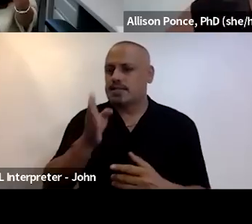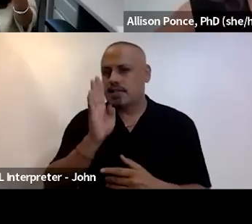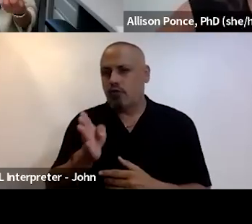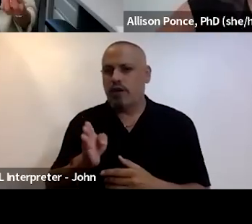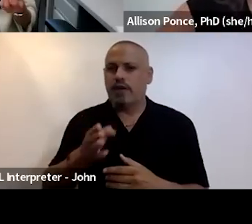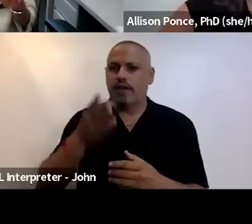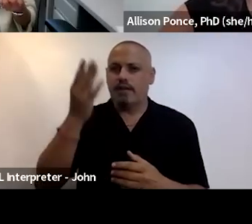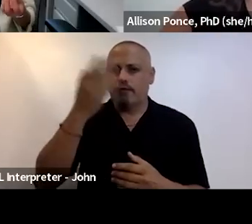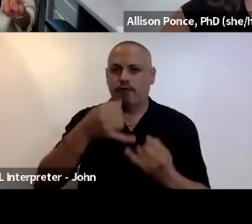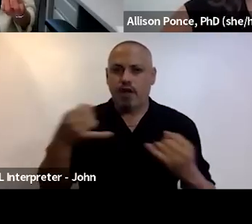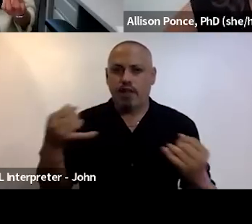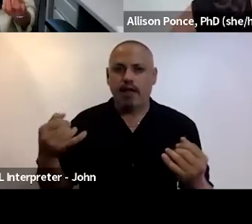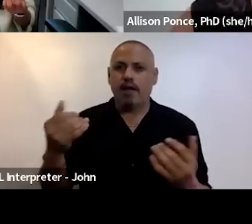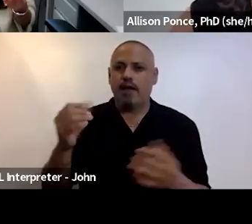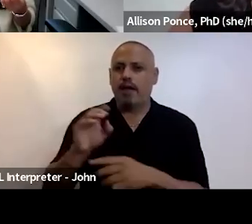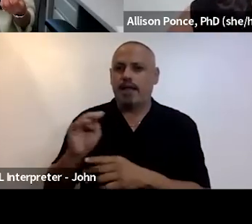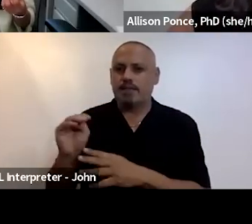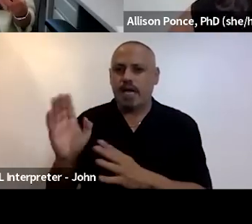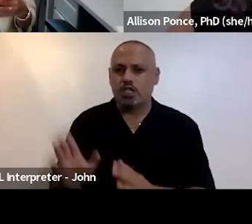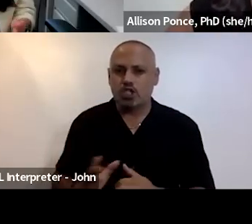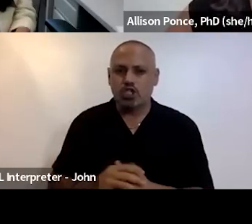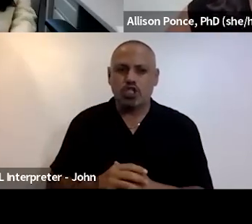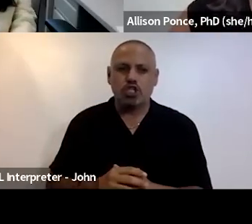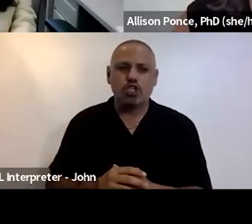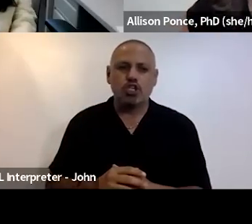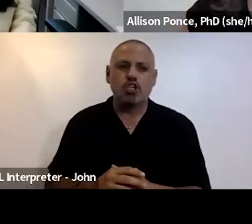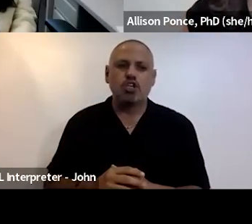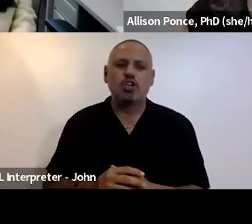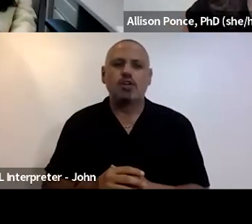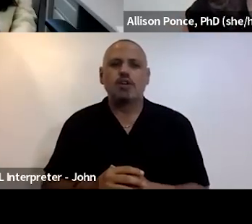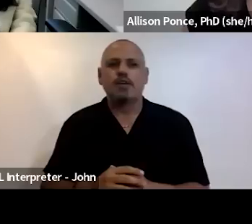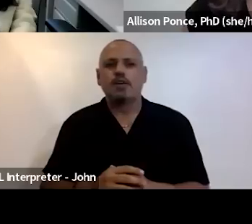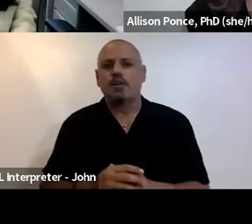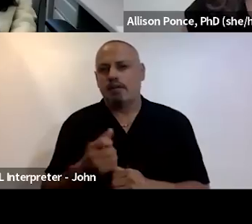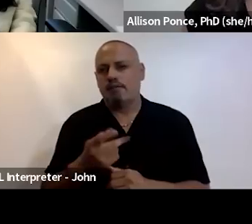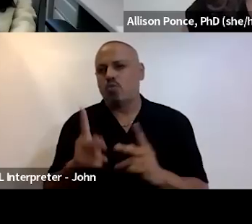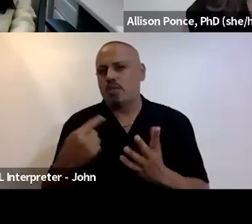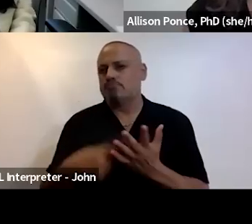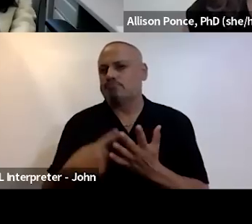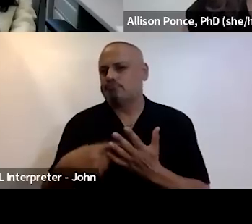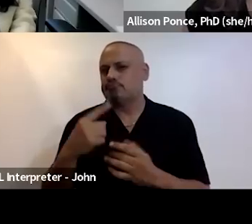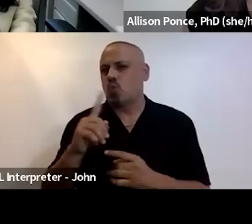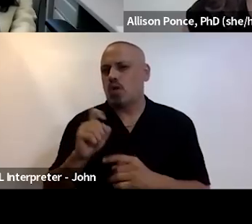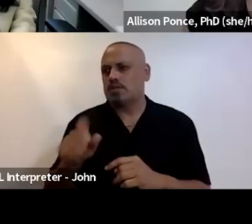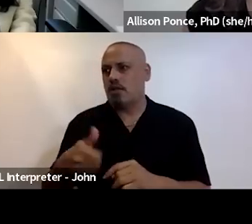maybe if they have a case manager. But a few people brought up questions about other folks who are on staff.